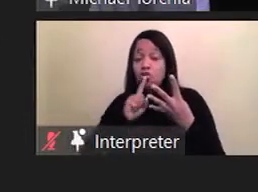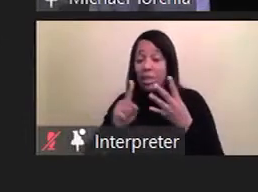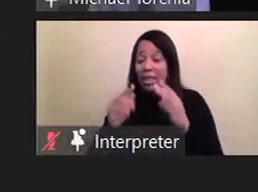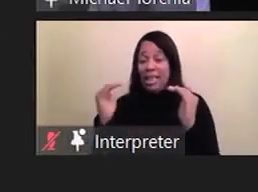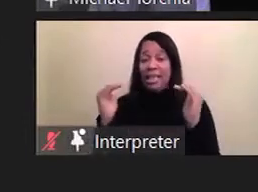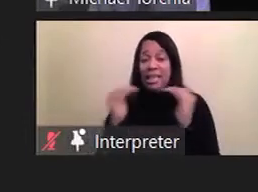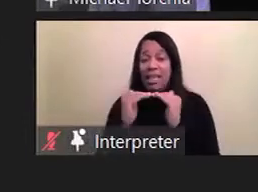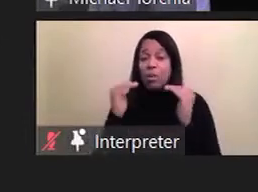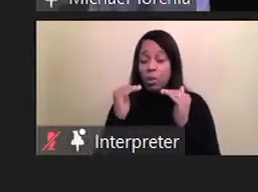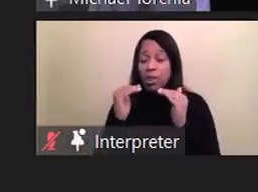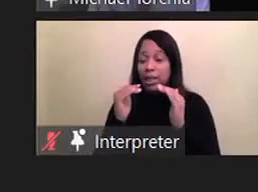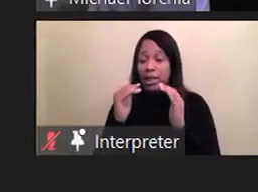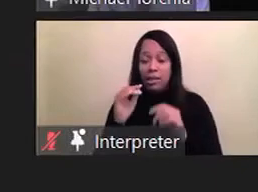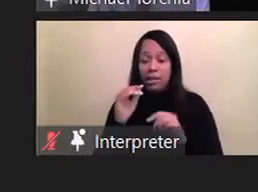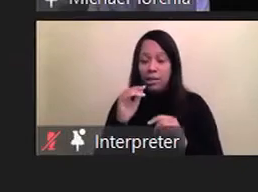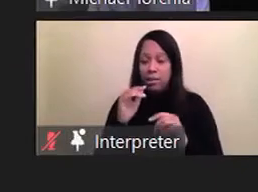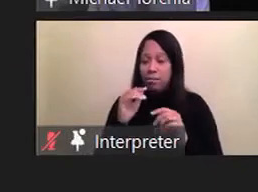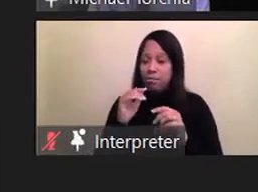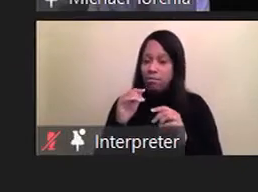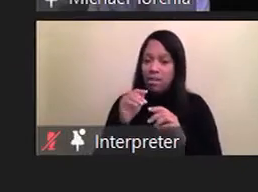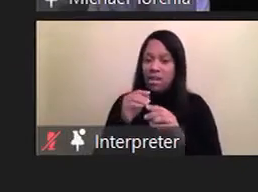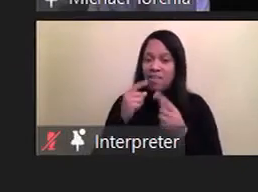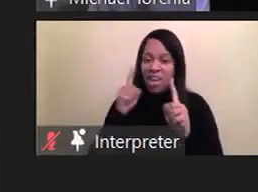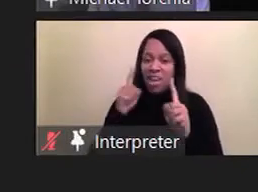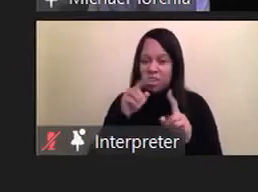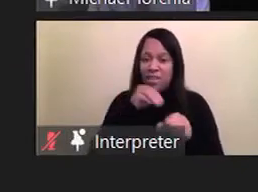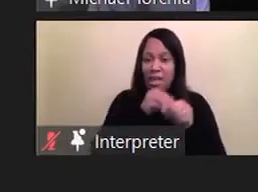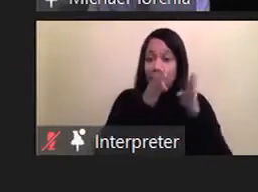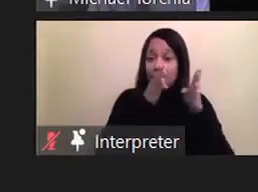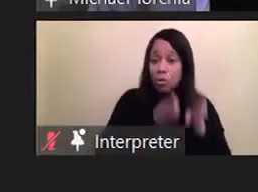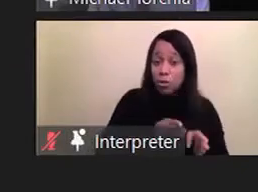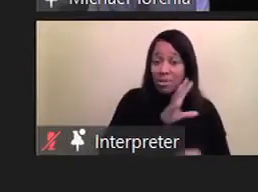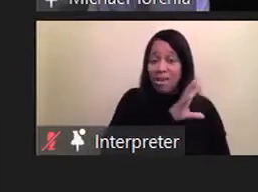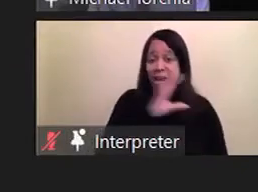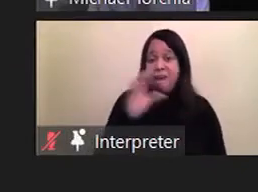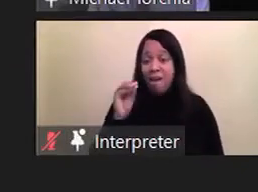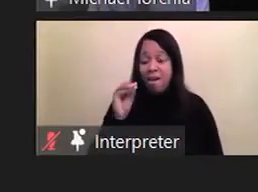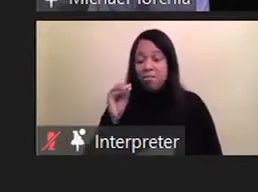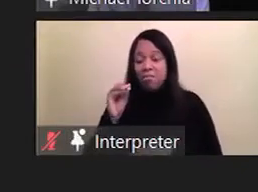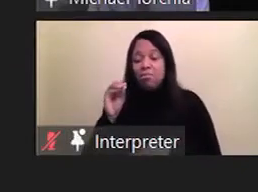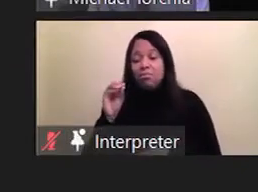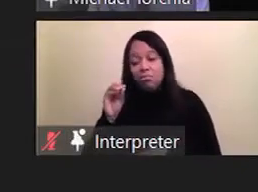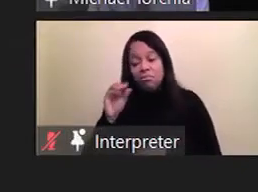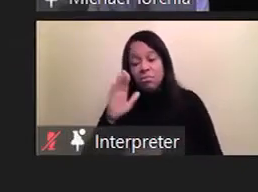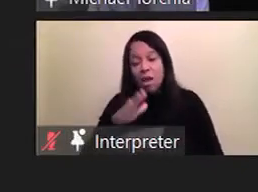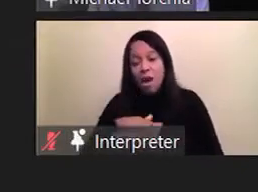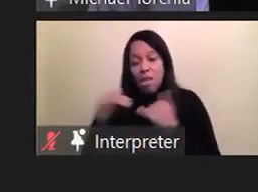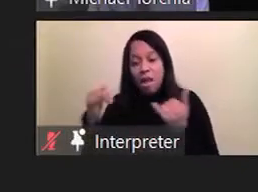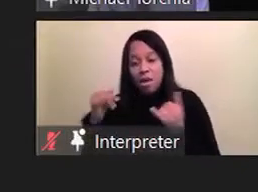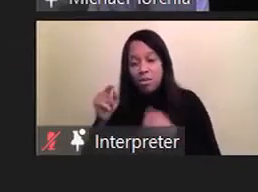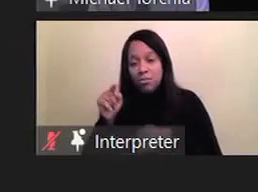with your employment encounters, as well as in remote scenarios.